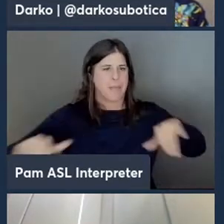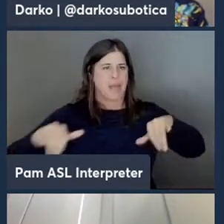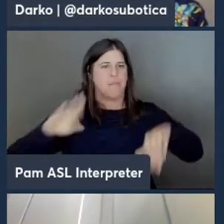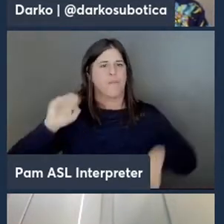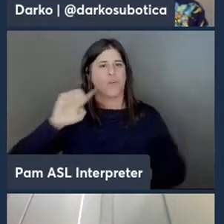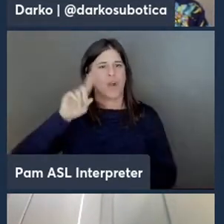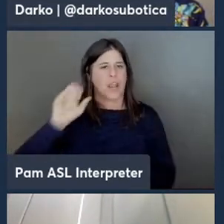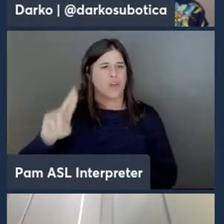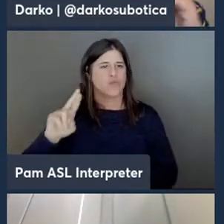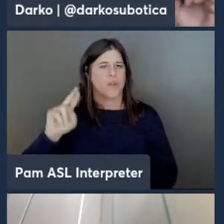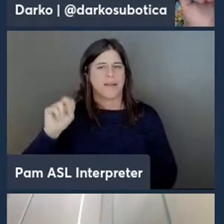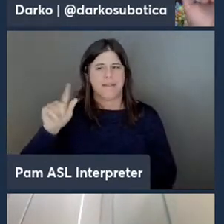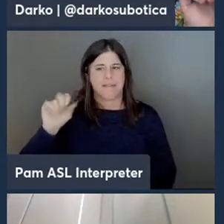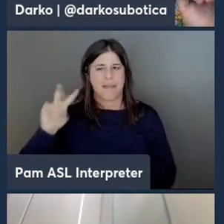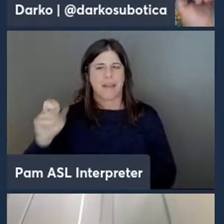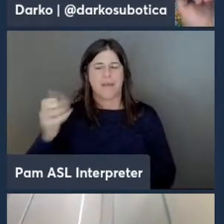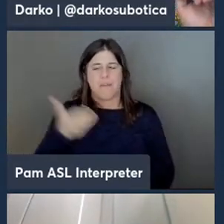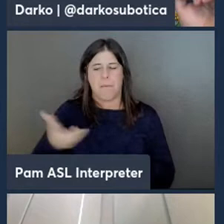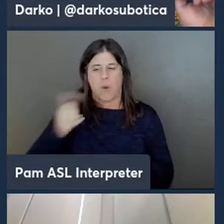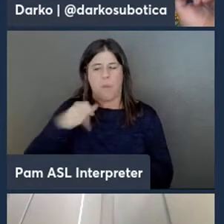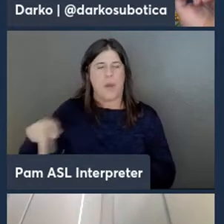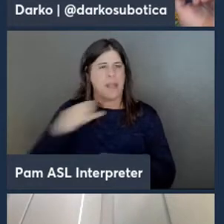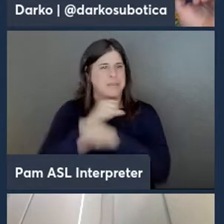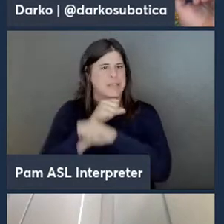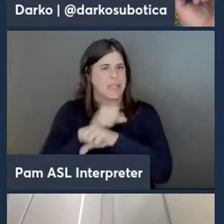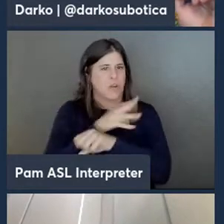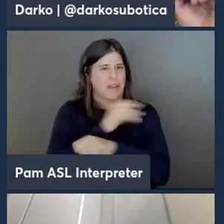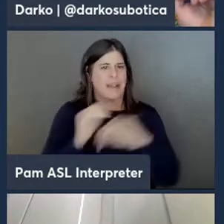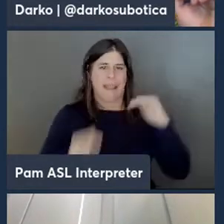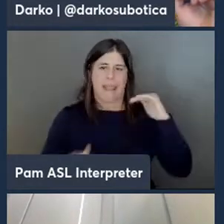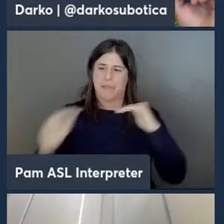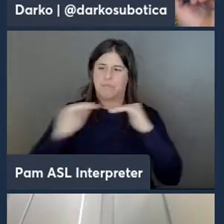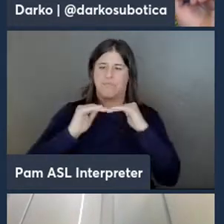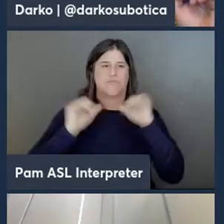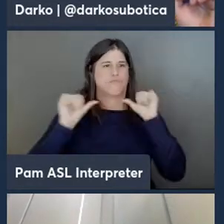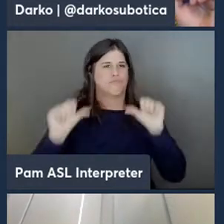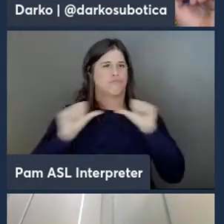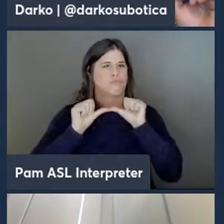mobile apps securely and at scale with system containers